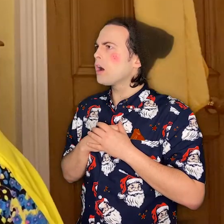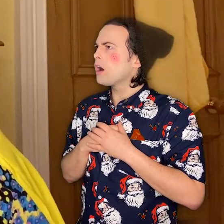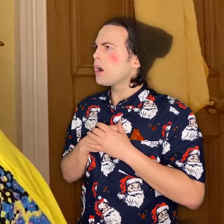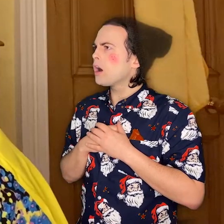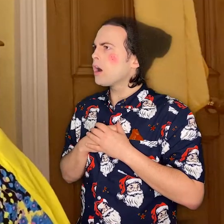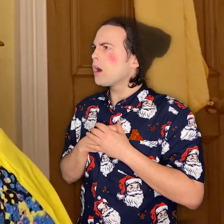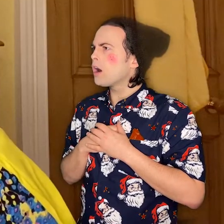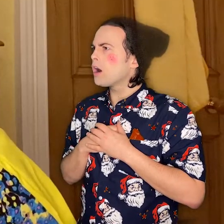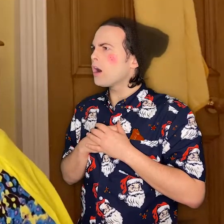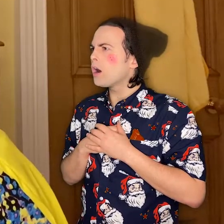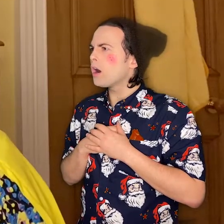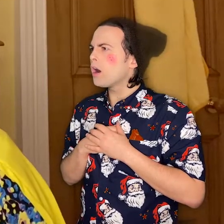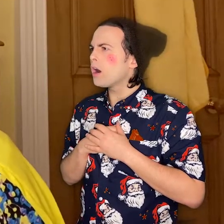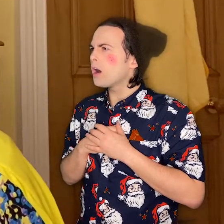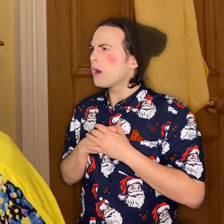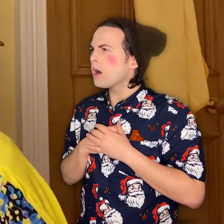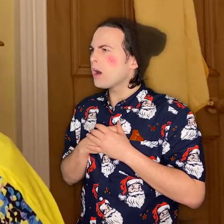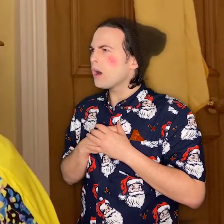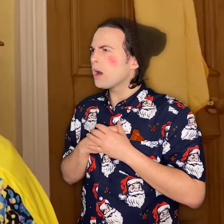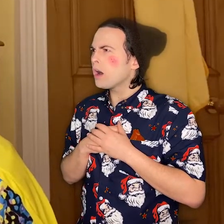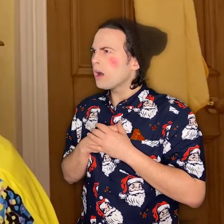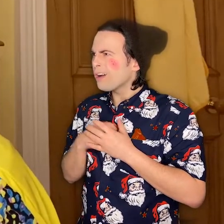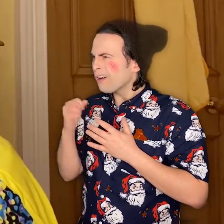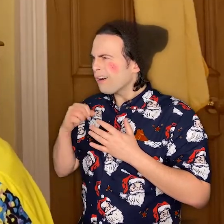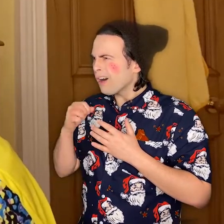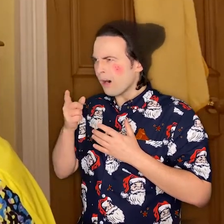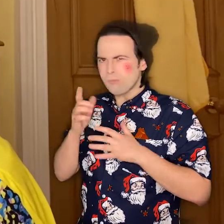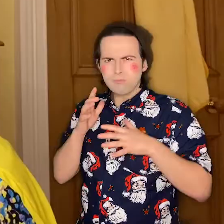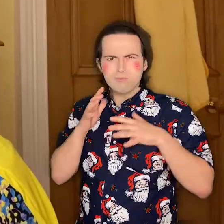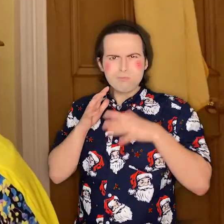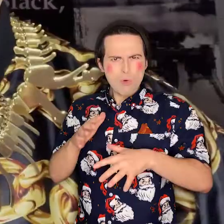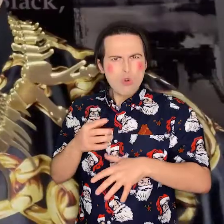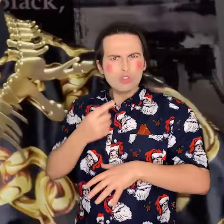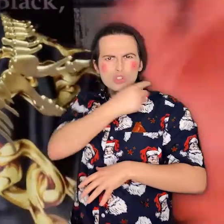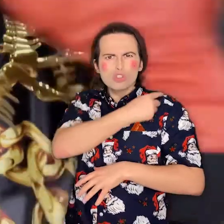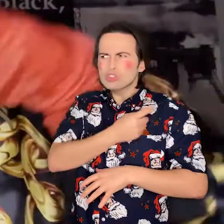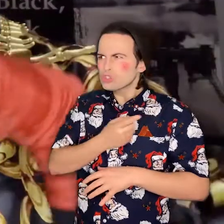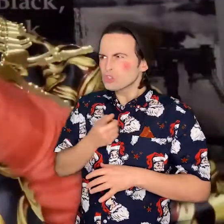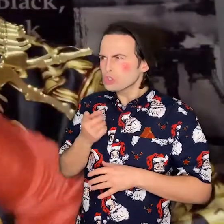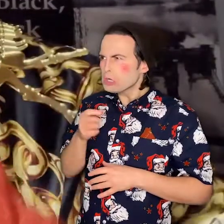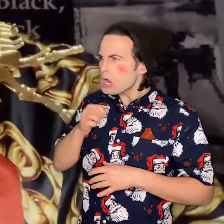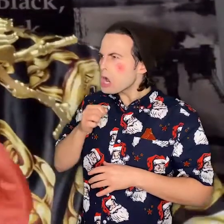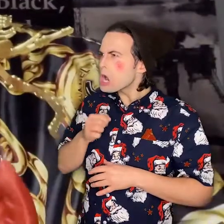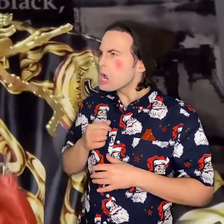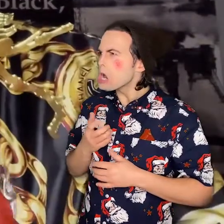Wind - Well I mean you did try and push her down the stairs. Judy - Oh no Margaret, oh, sorry Wind. That's what i've been trying to tell people all these years.